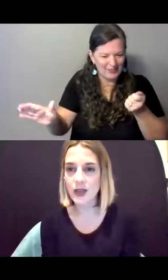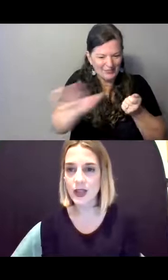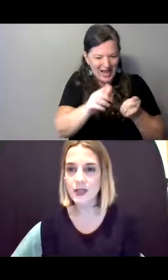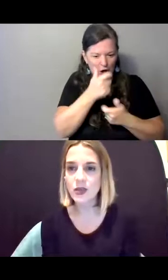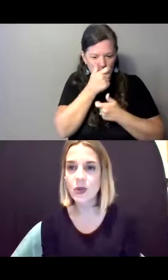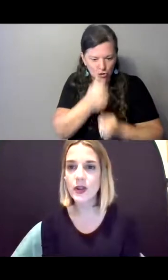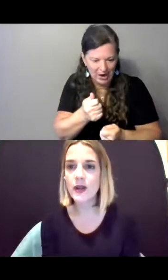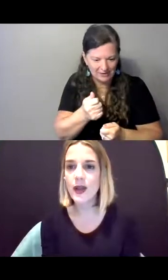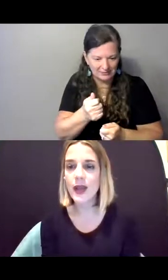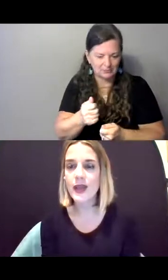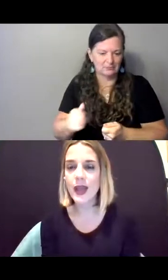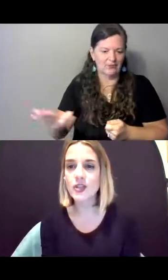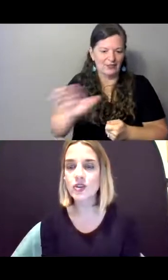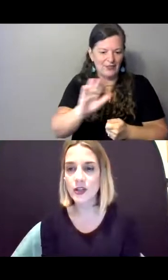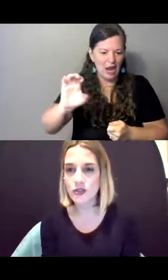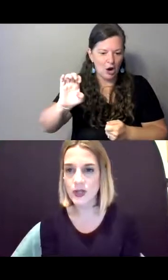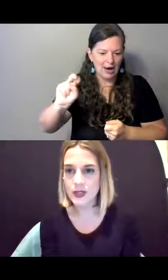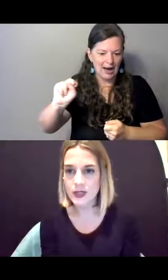That they're interested in doing the activities you want to engage their interests